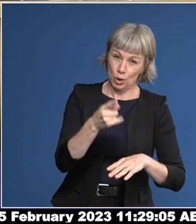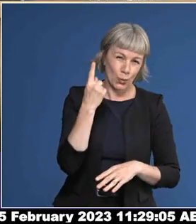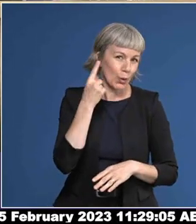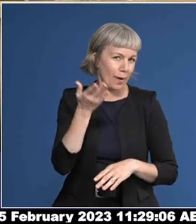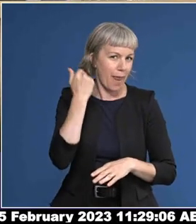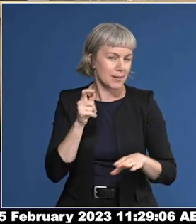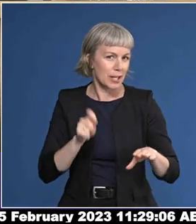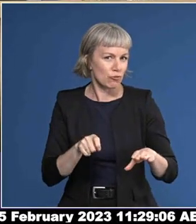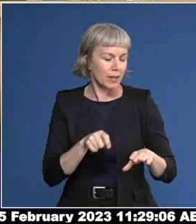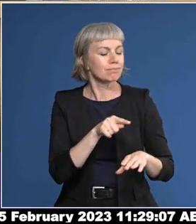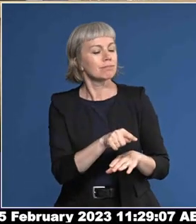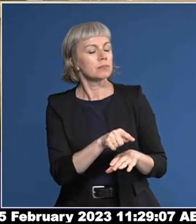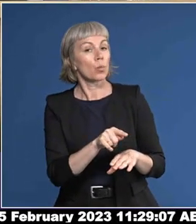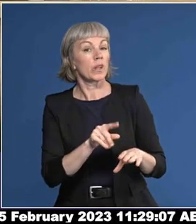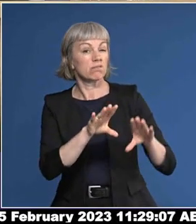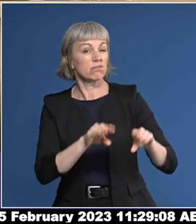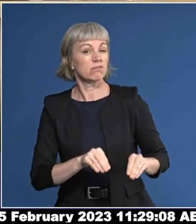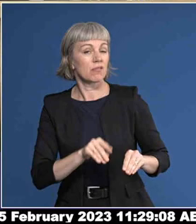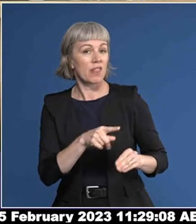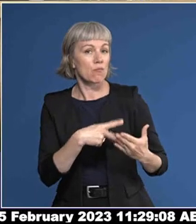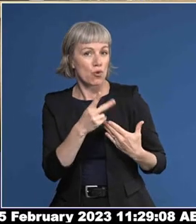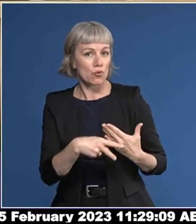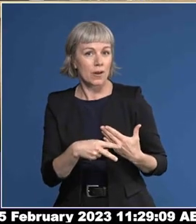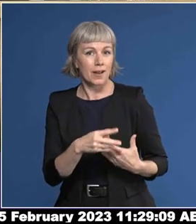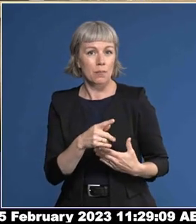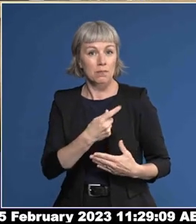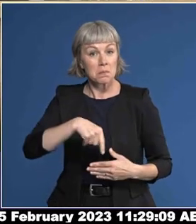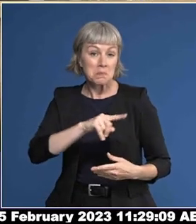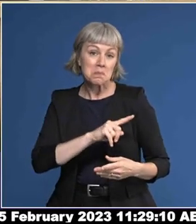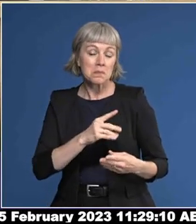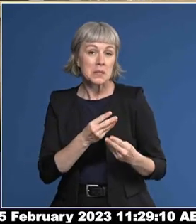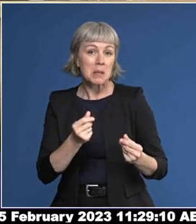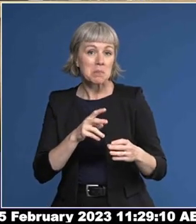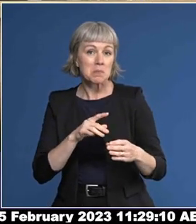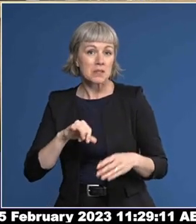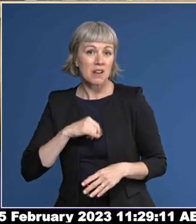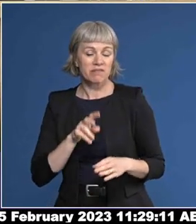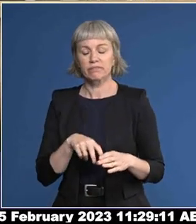The thing for me with this is a few different areas. We have always paid above award.